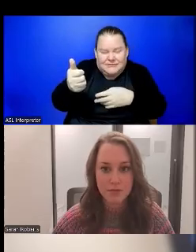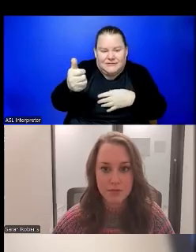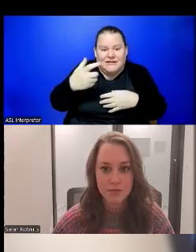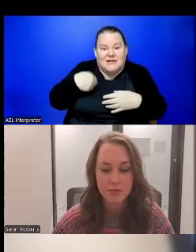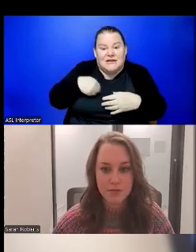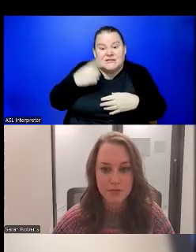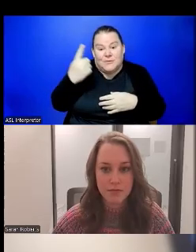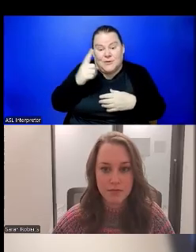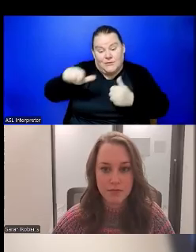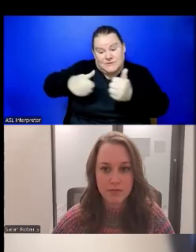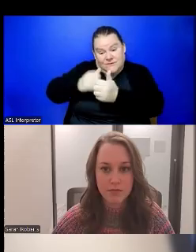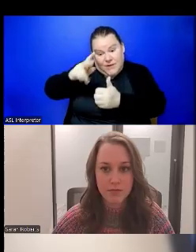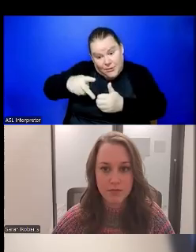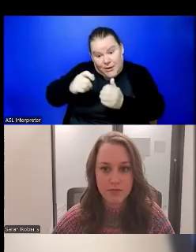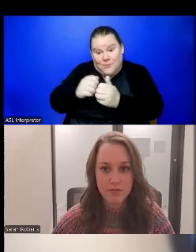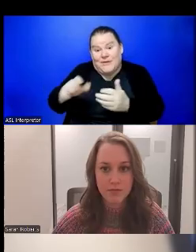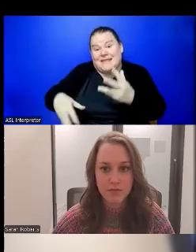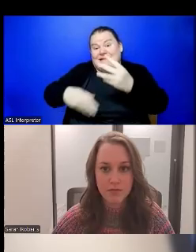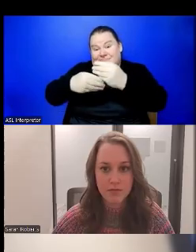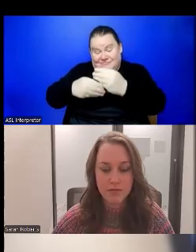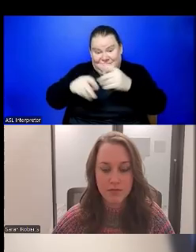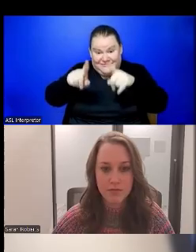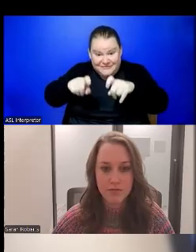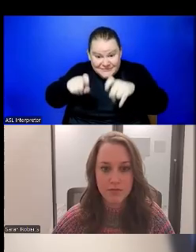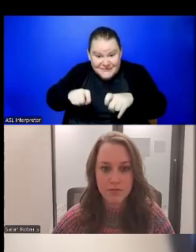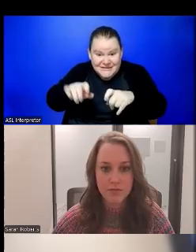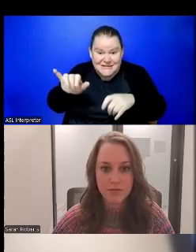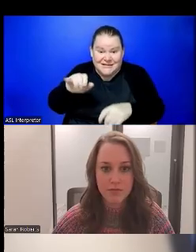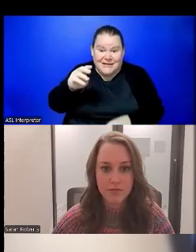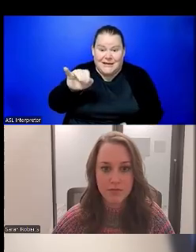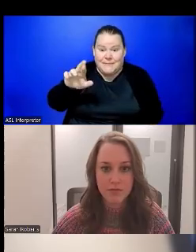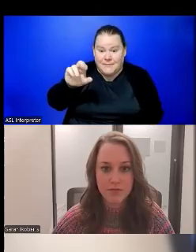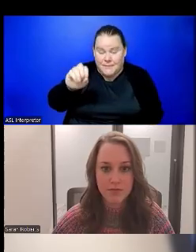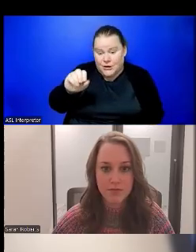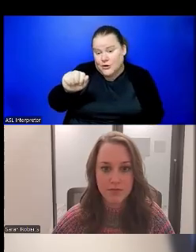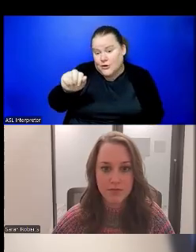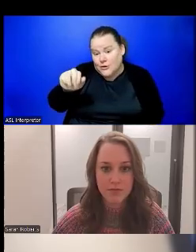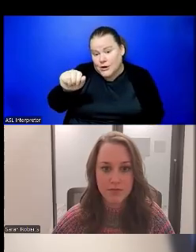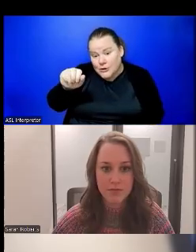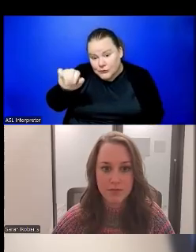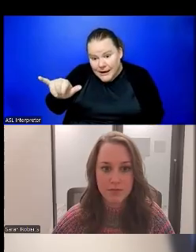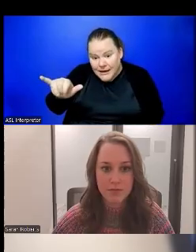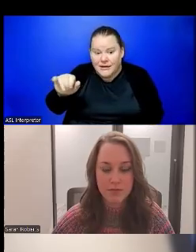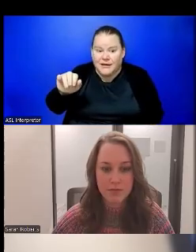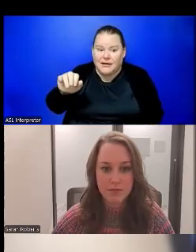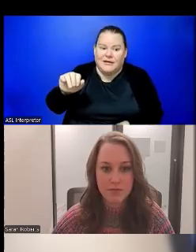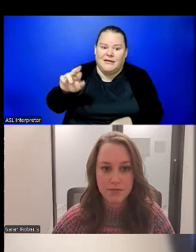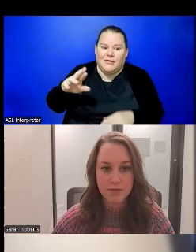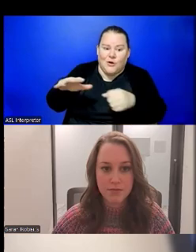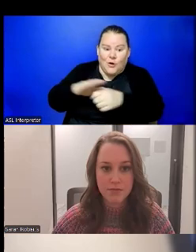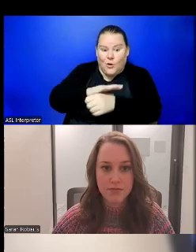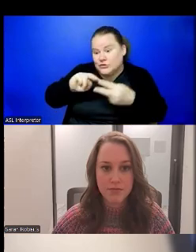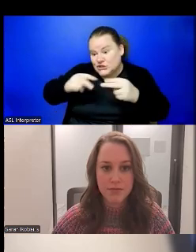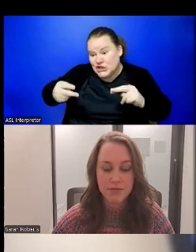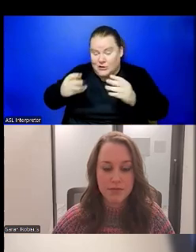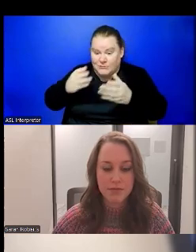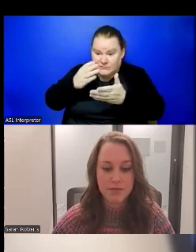genetic testing, such as microarray or whole genome sequencing To understand the size of the deletion or the